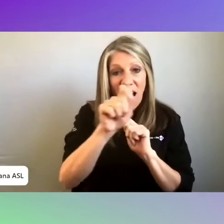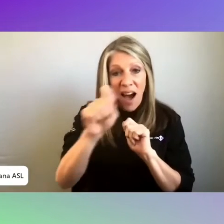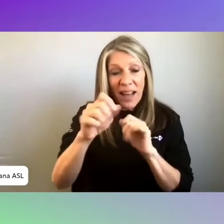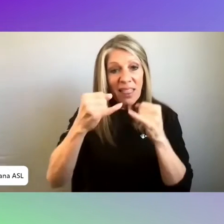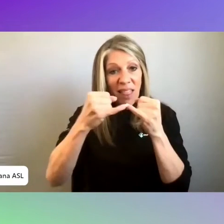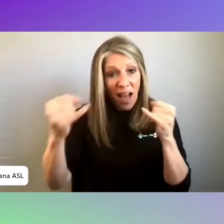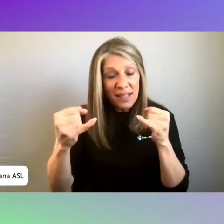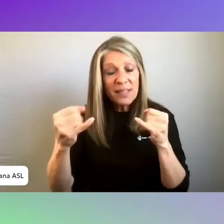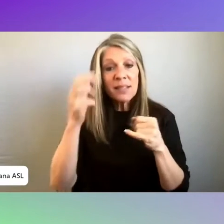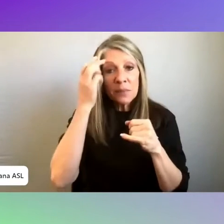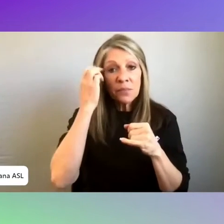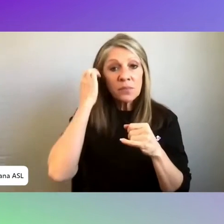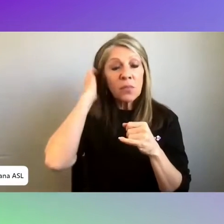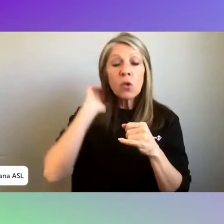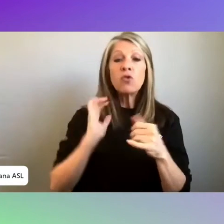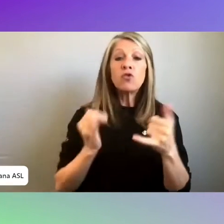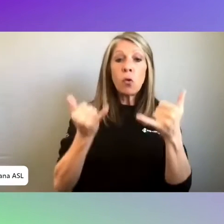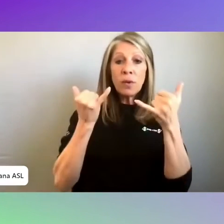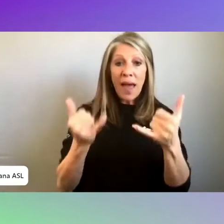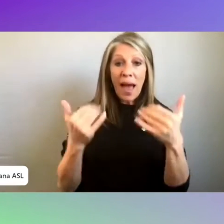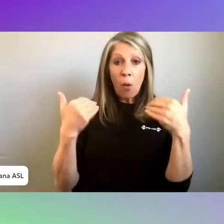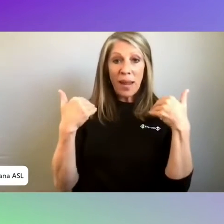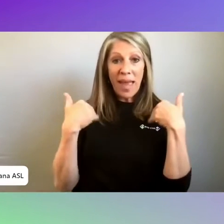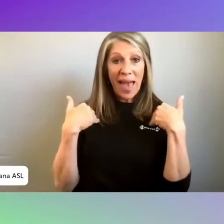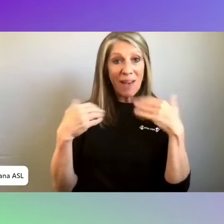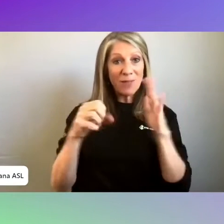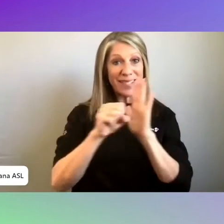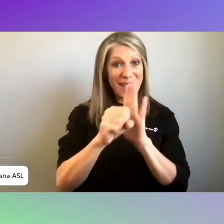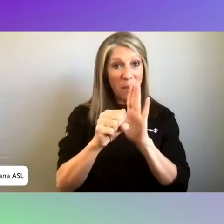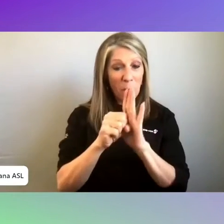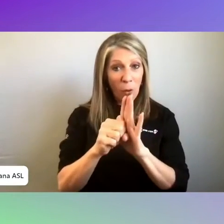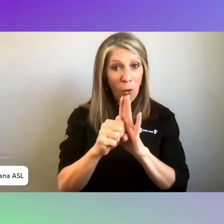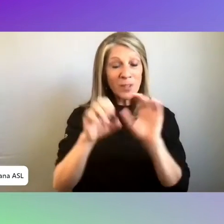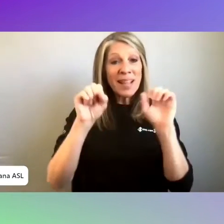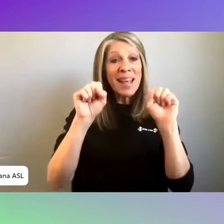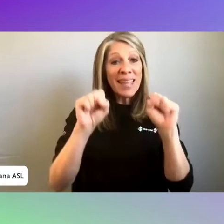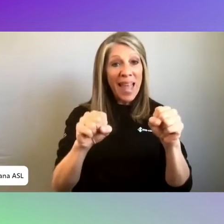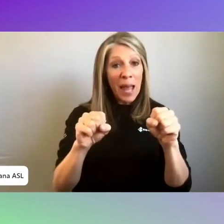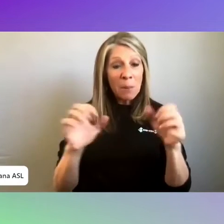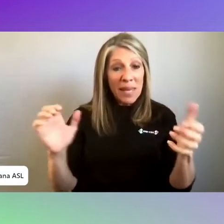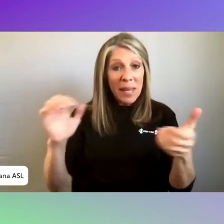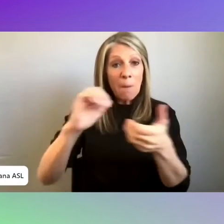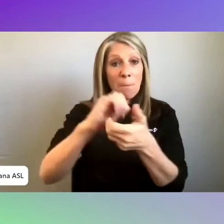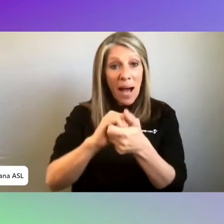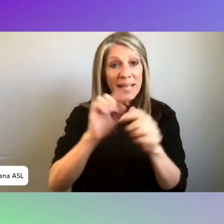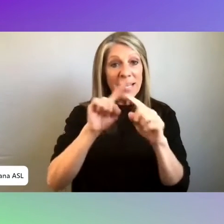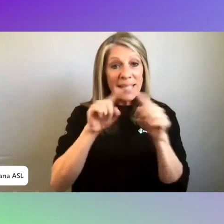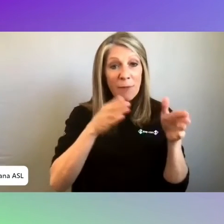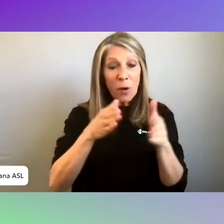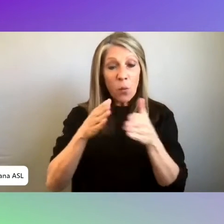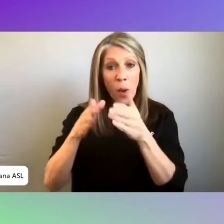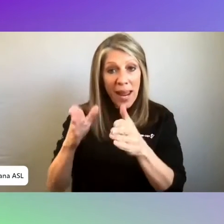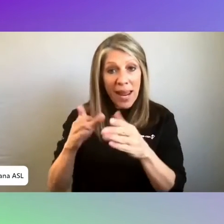and then I use slightly thinner strokes for the emergency exit symbol, and the dotted leader lines that pointed to it, so now we had